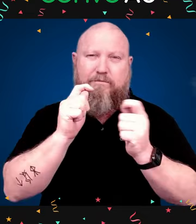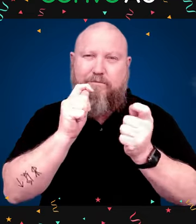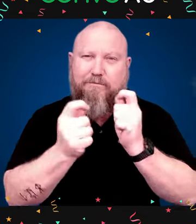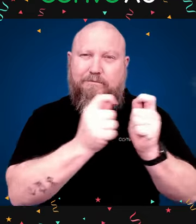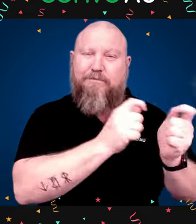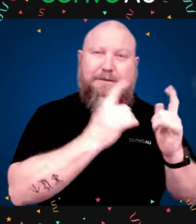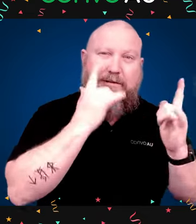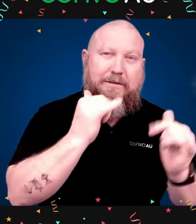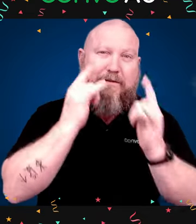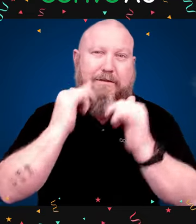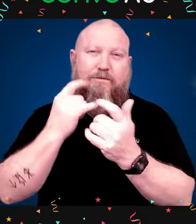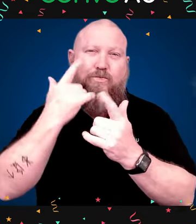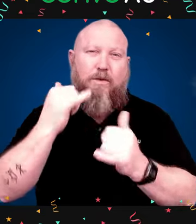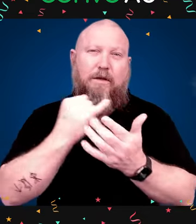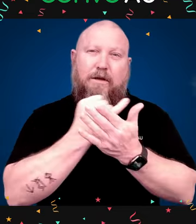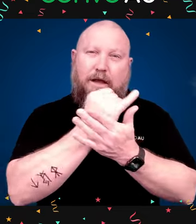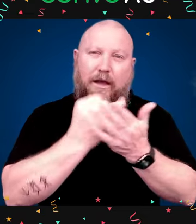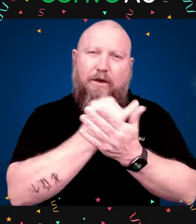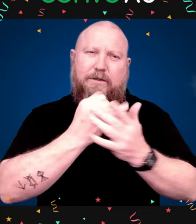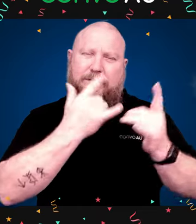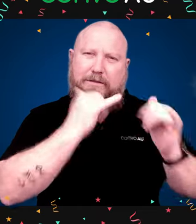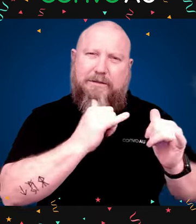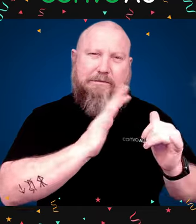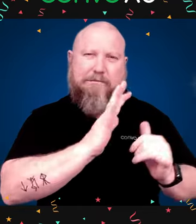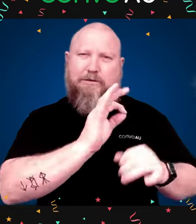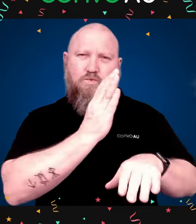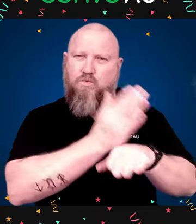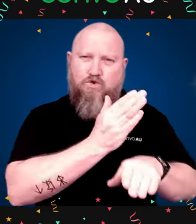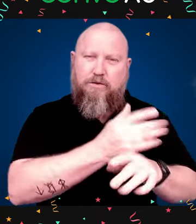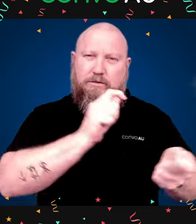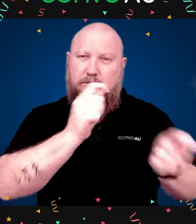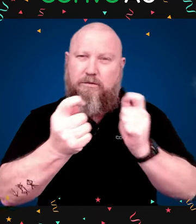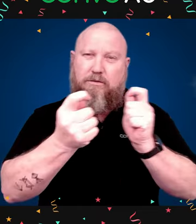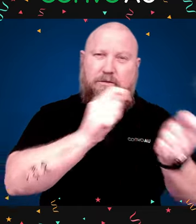and conducted many hours of trial and error